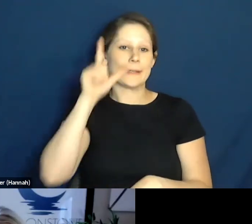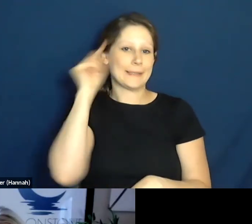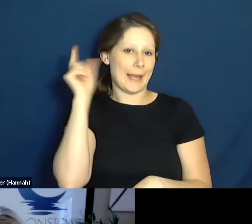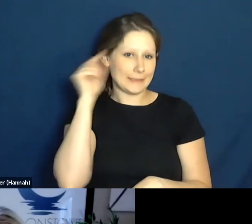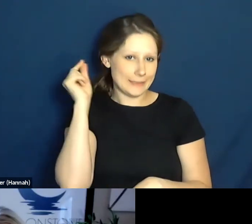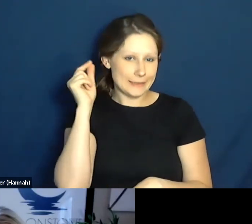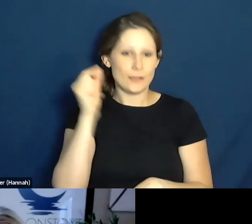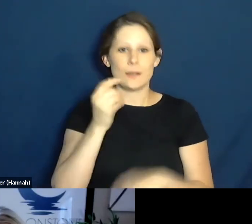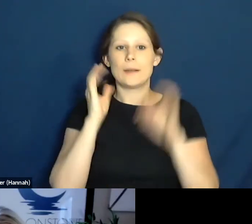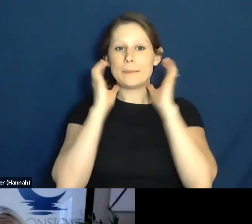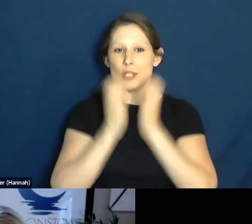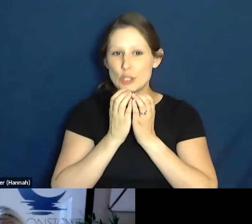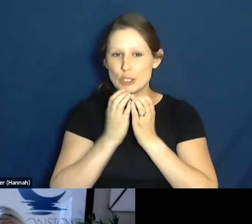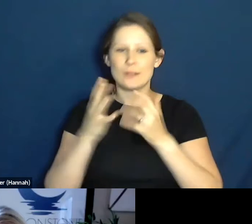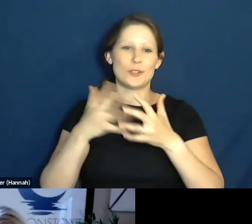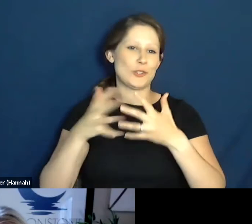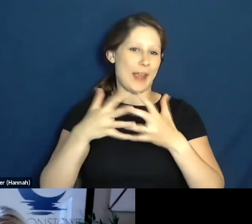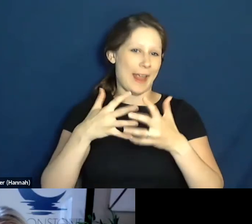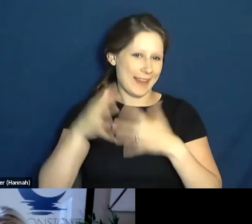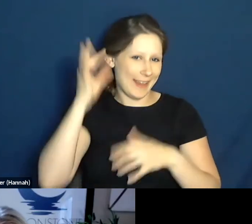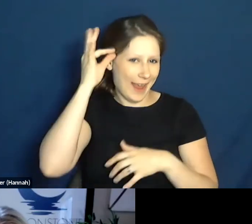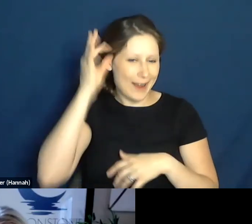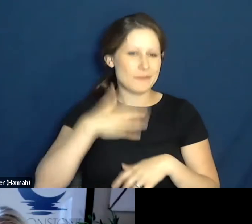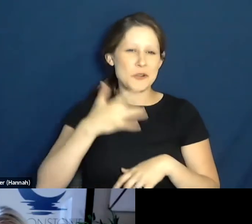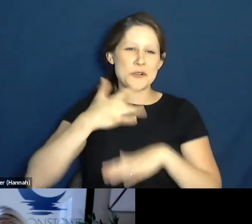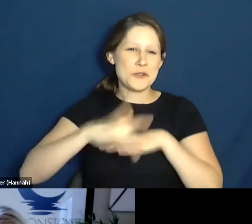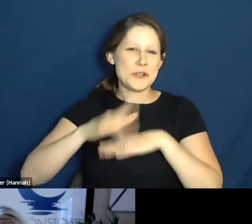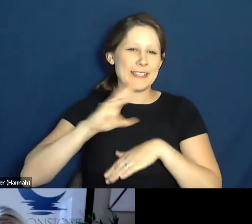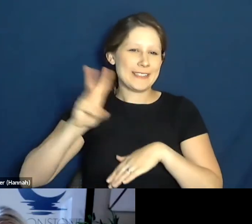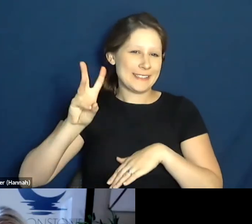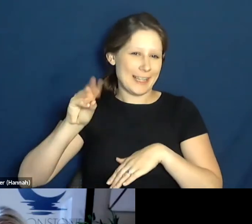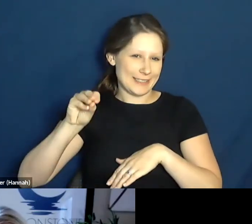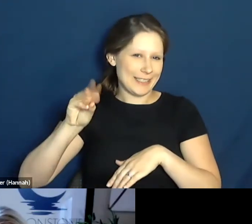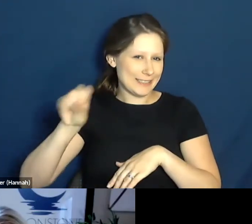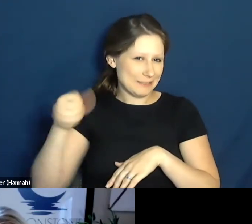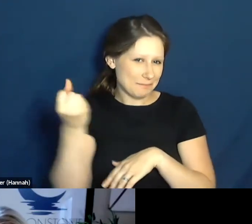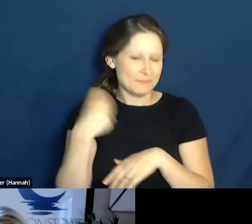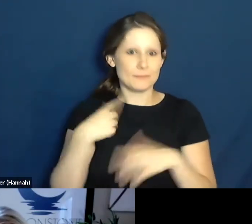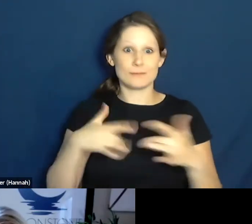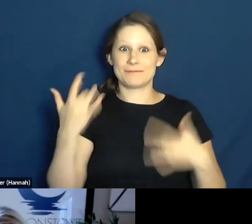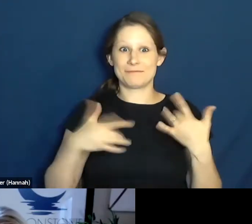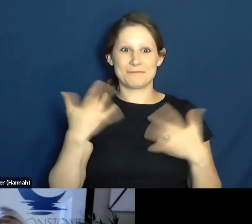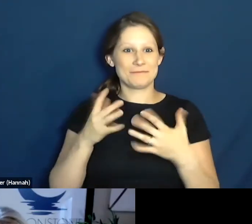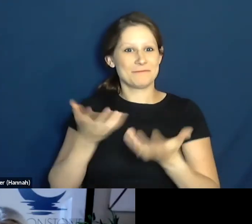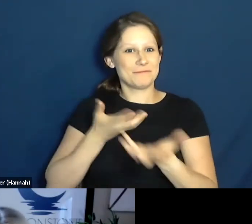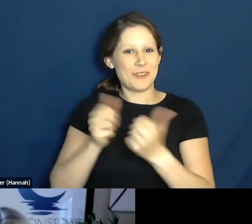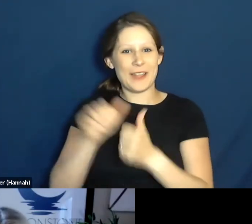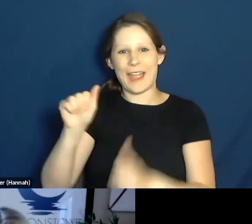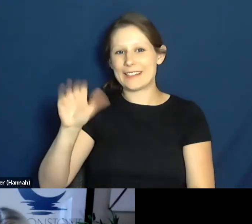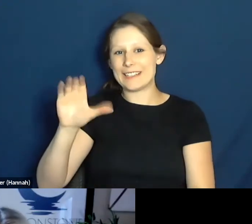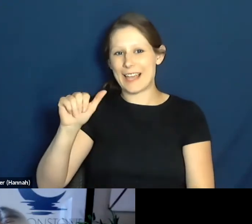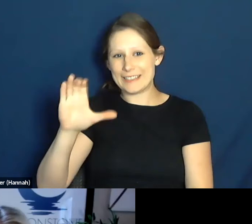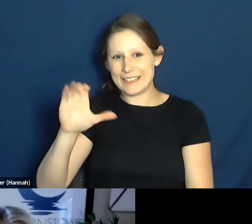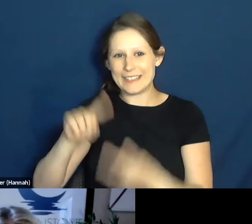and grey hair. In my early 60s. I'm excited to the talking with MindsEye. I've been aware of ACAC,